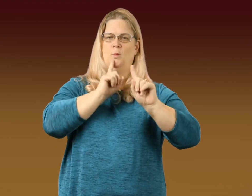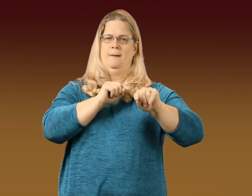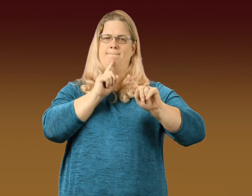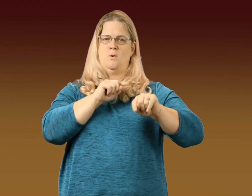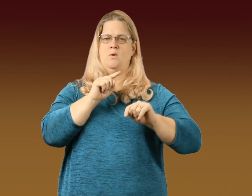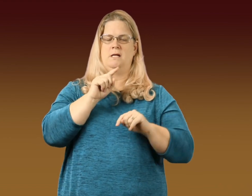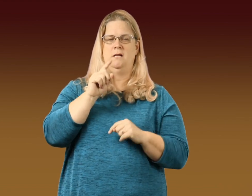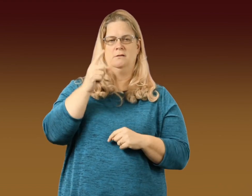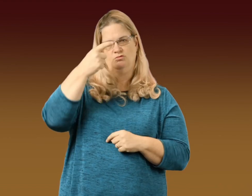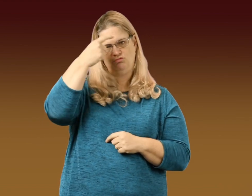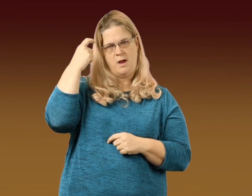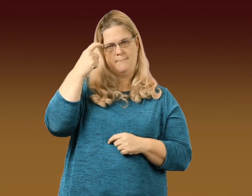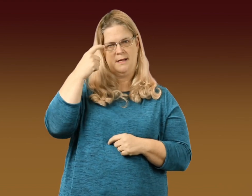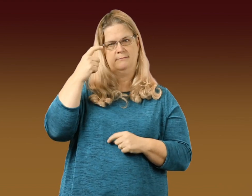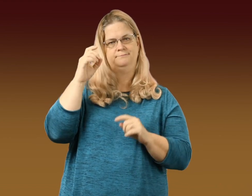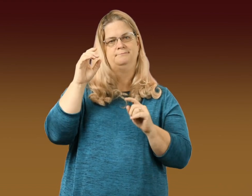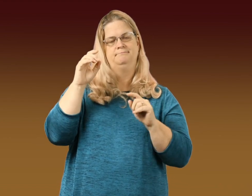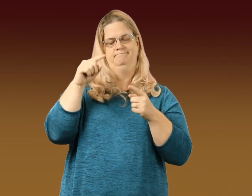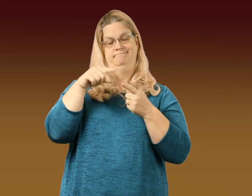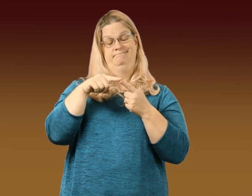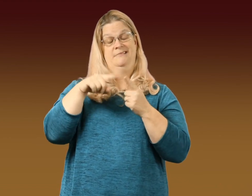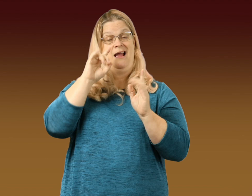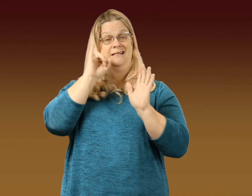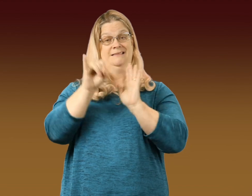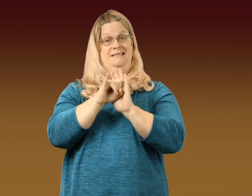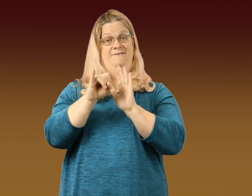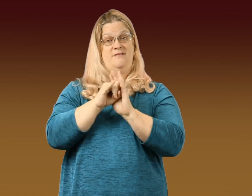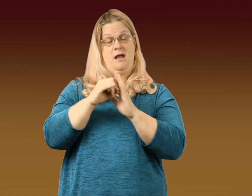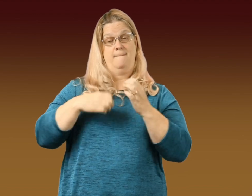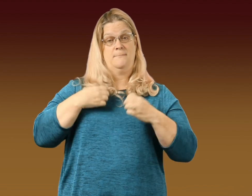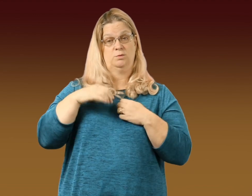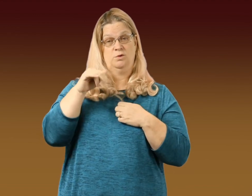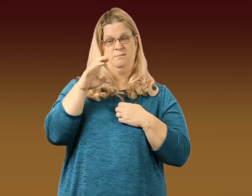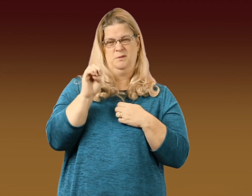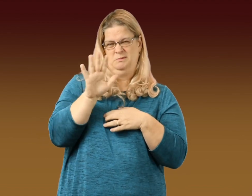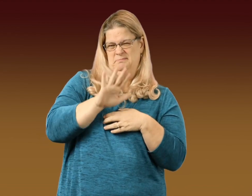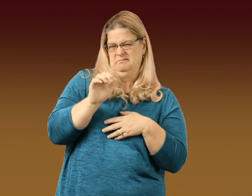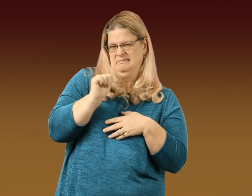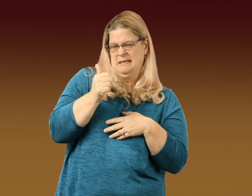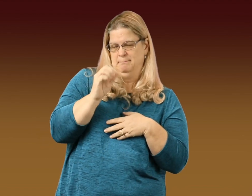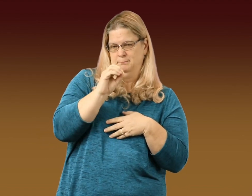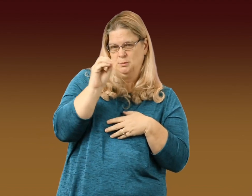of people reporting trauma identified emotional abuse, about 10%,